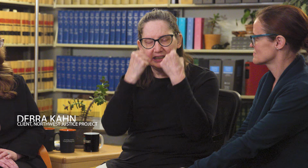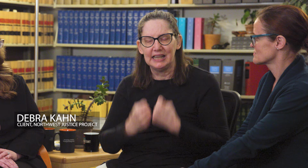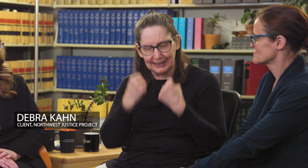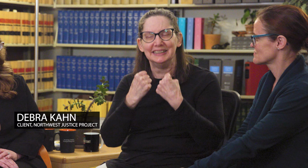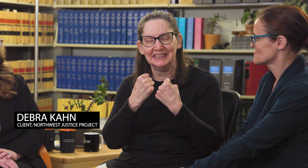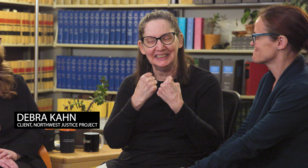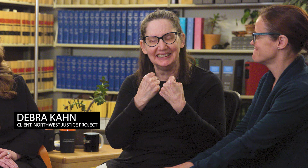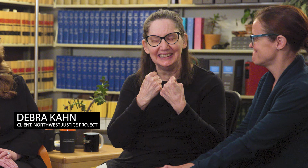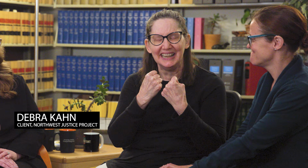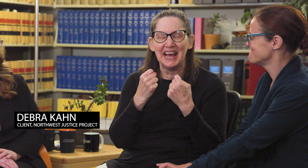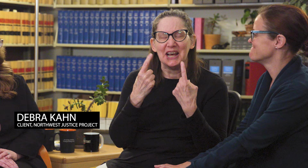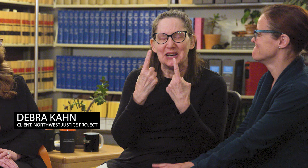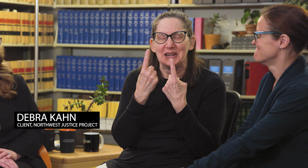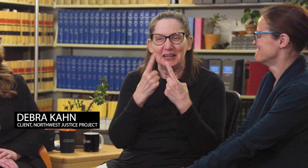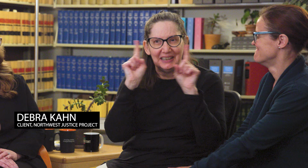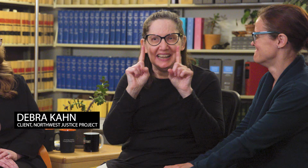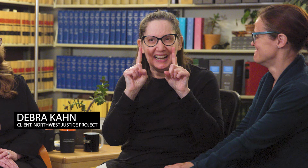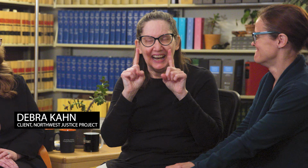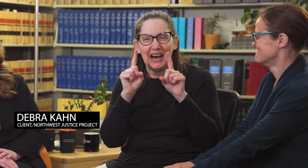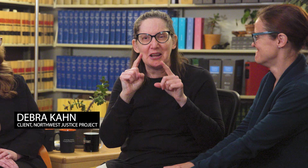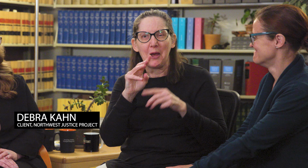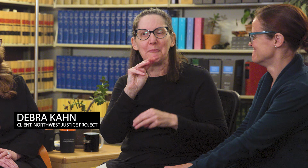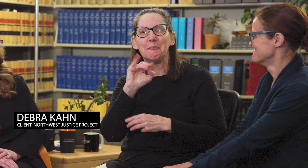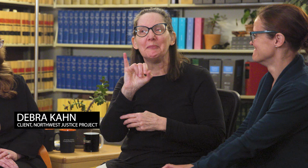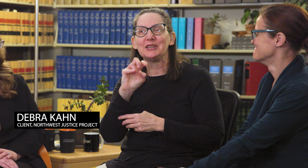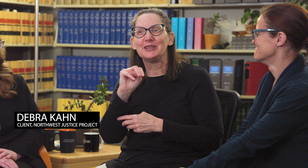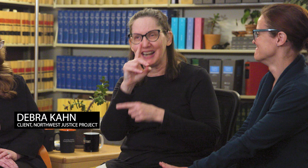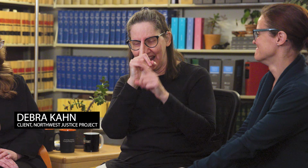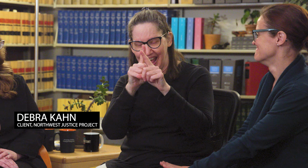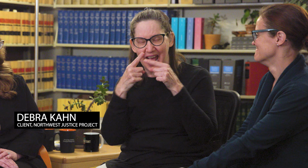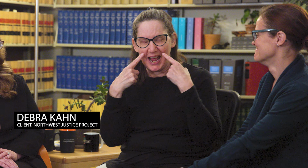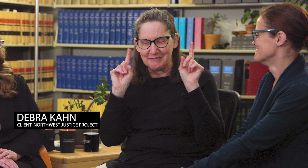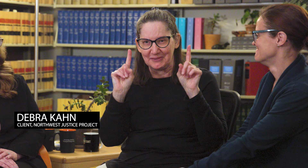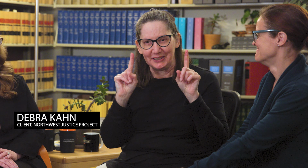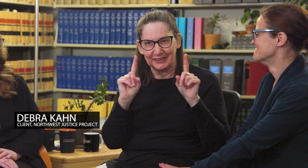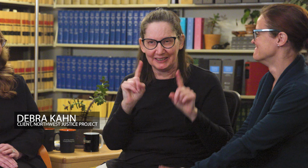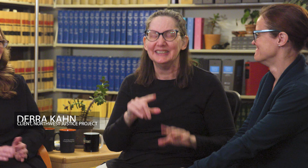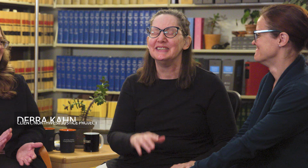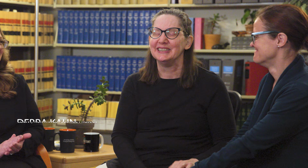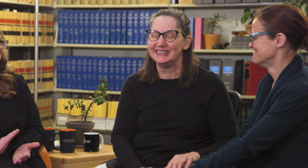“YES! accomplished, mission accomplished!”